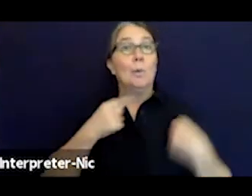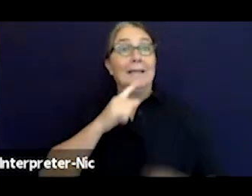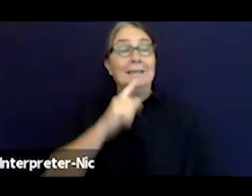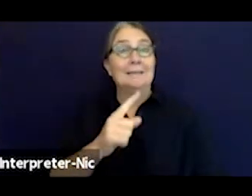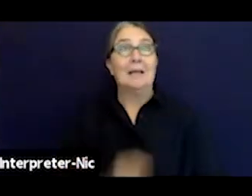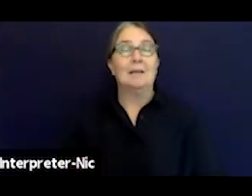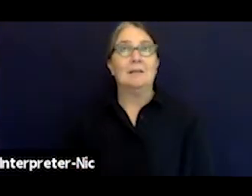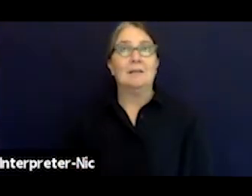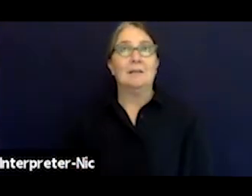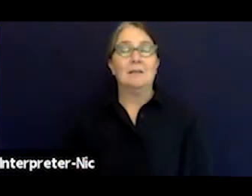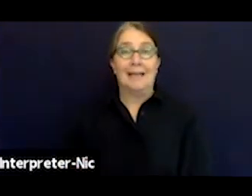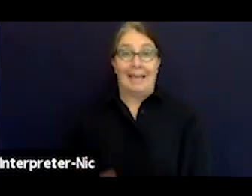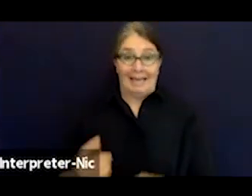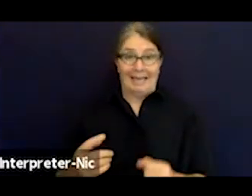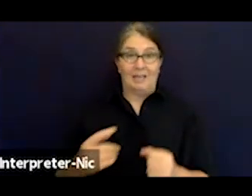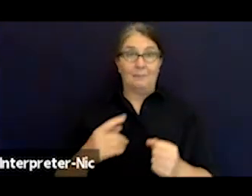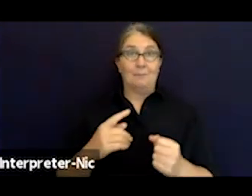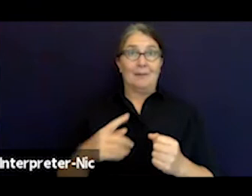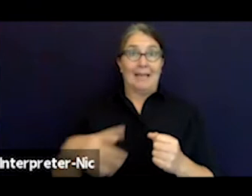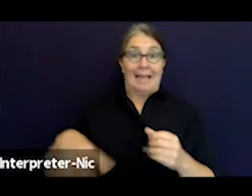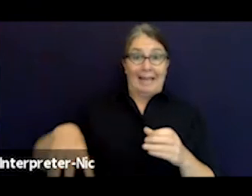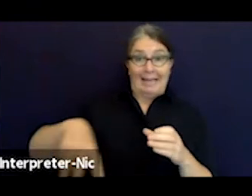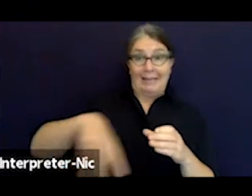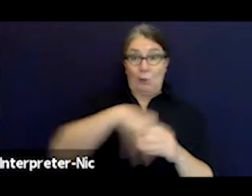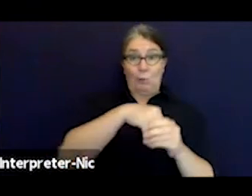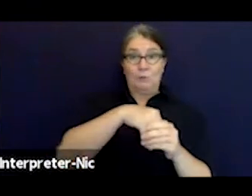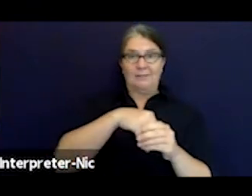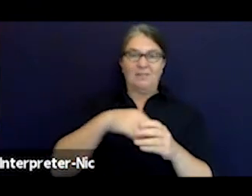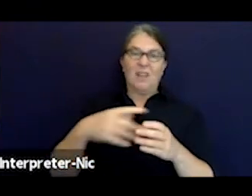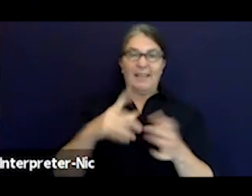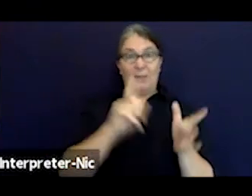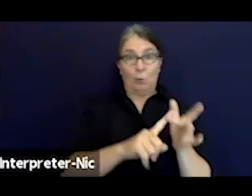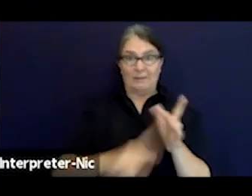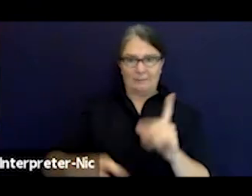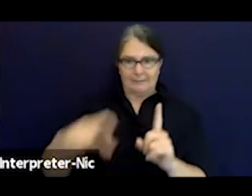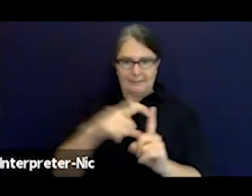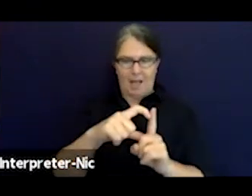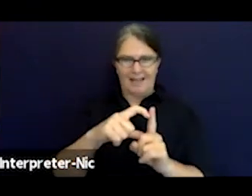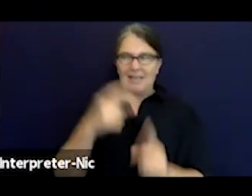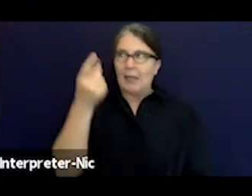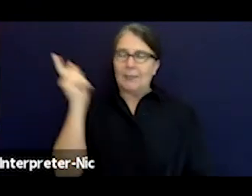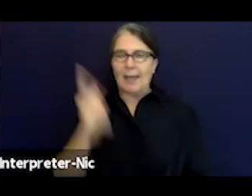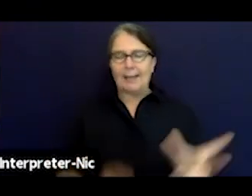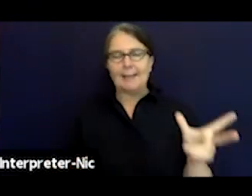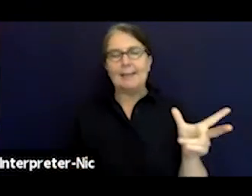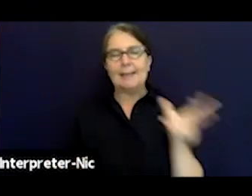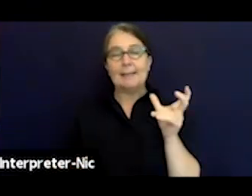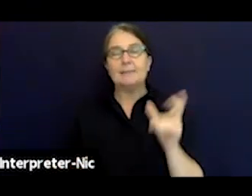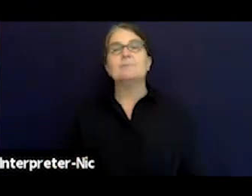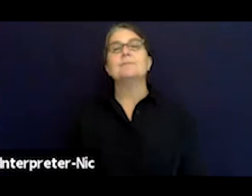“Inclusive design,” what they often hear is, “People with disabilities.”